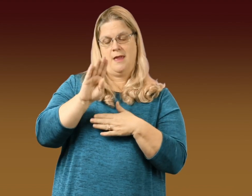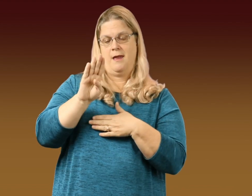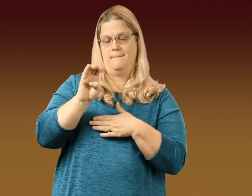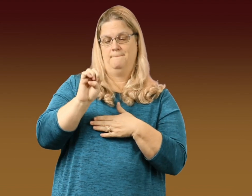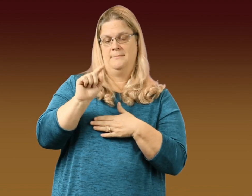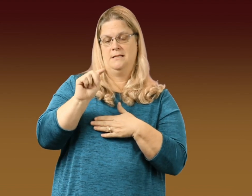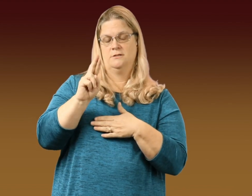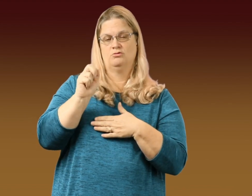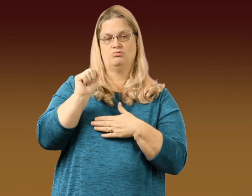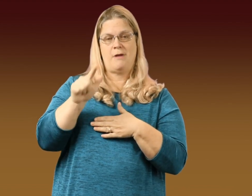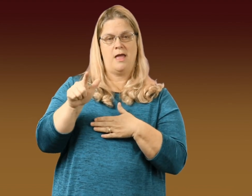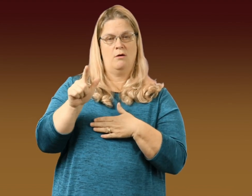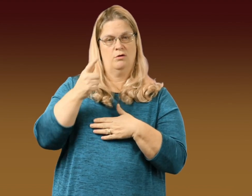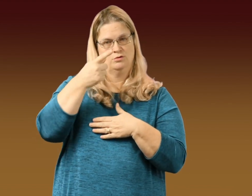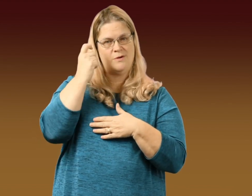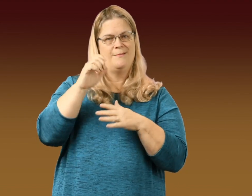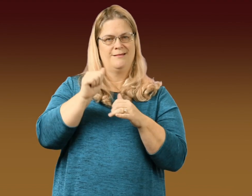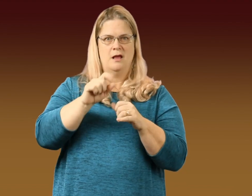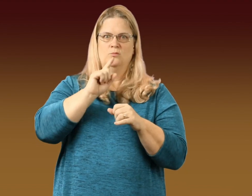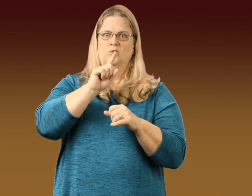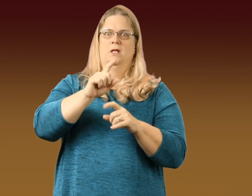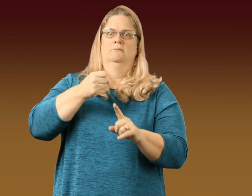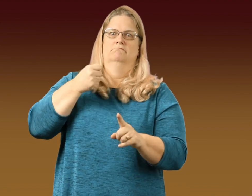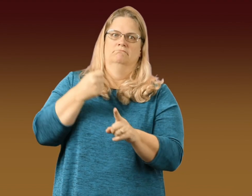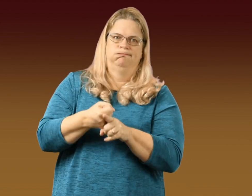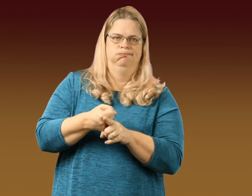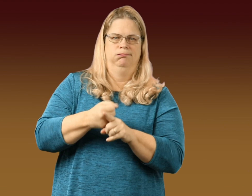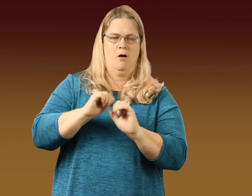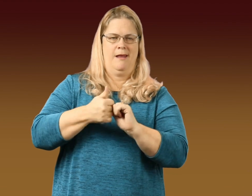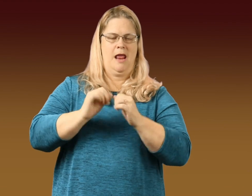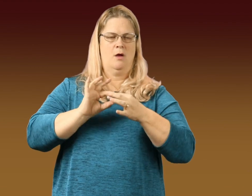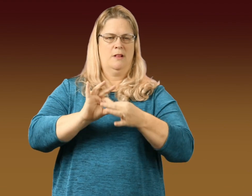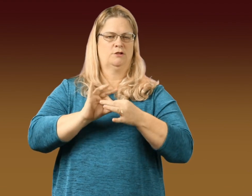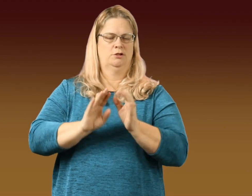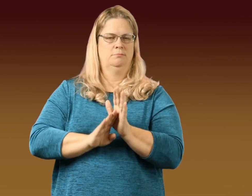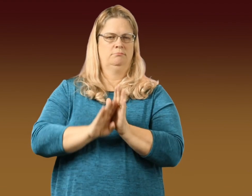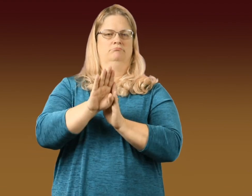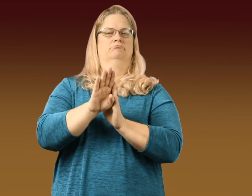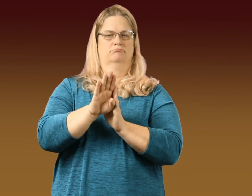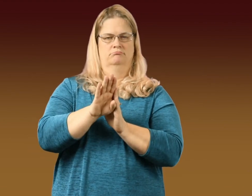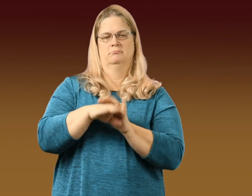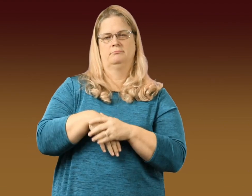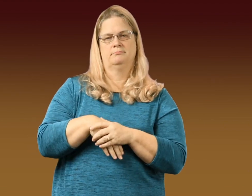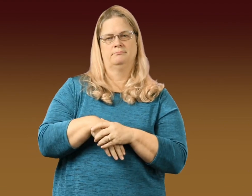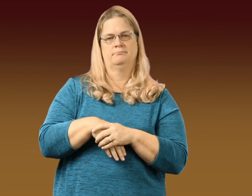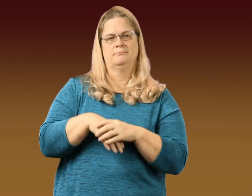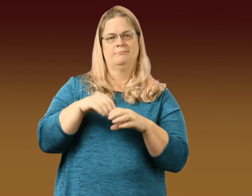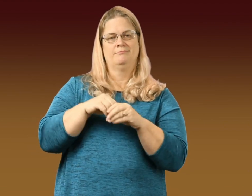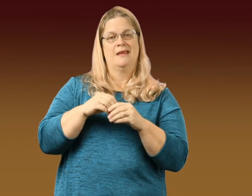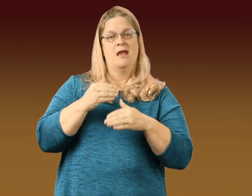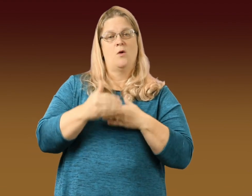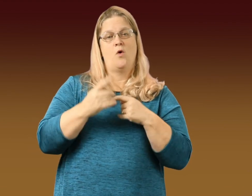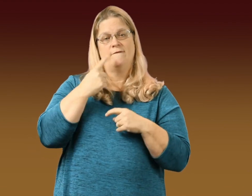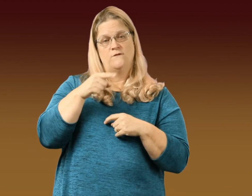We already know that betrayal trauma can severely impact how relationships are developed.